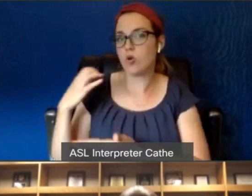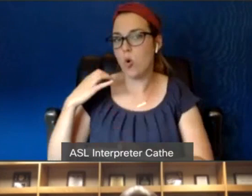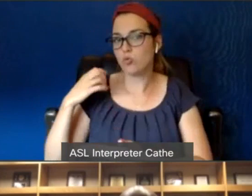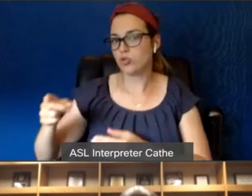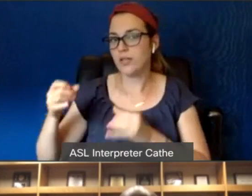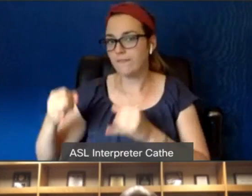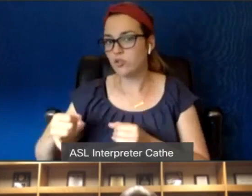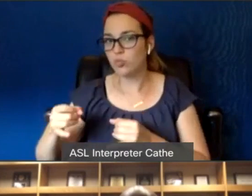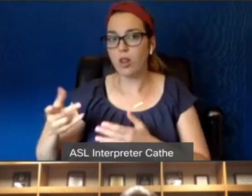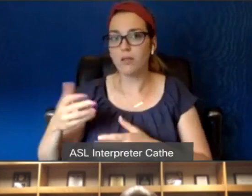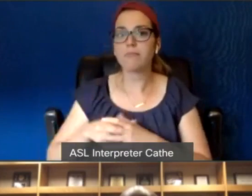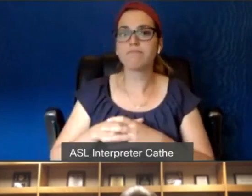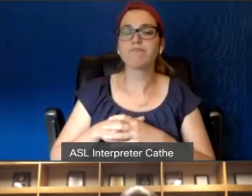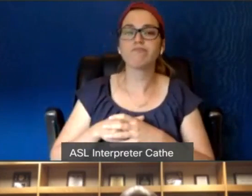And yeah so I think that's about it.